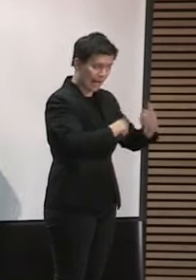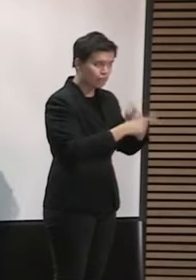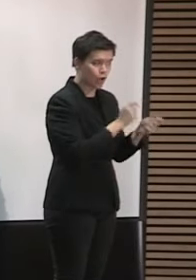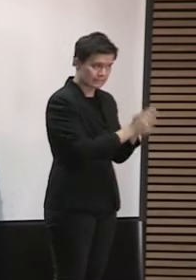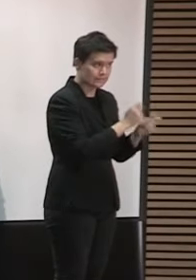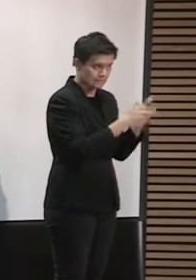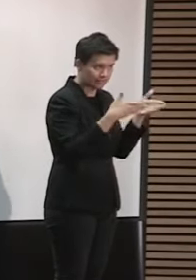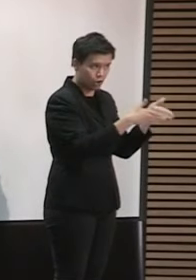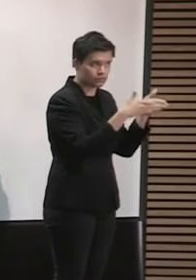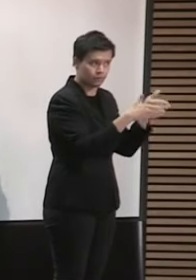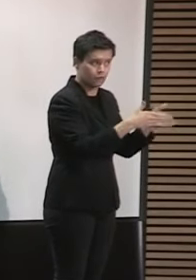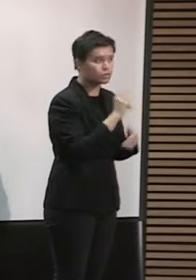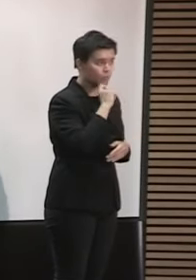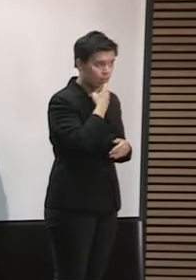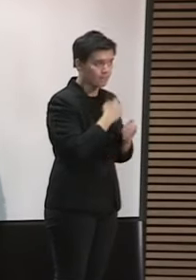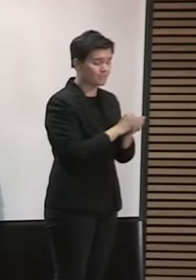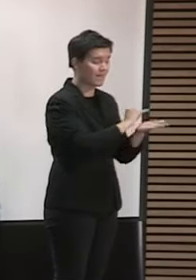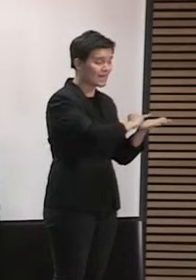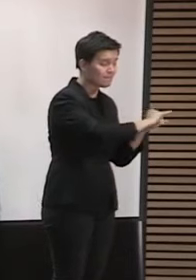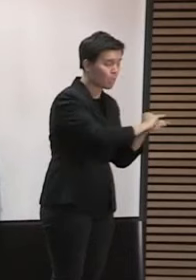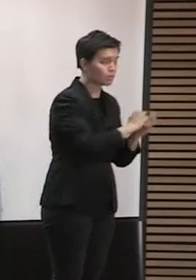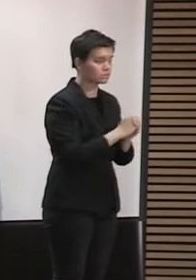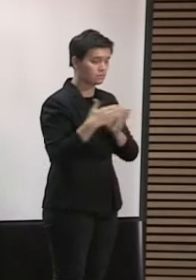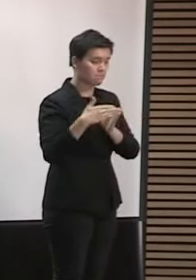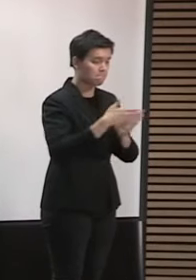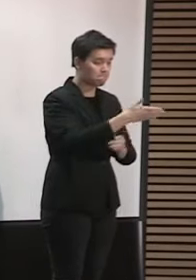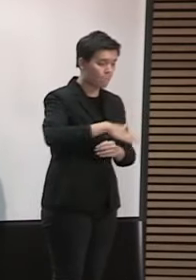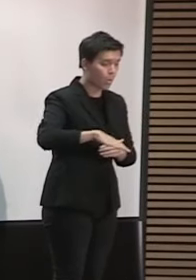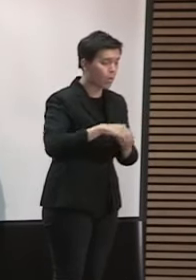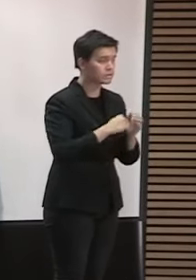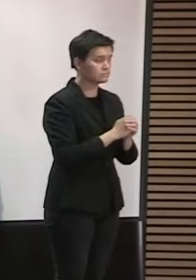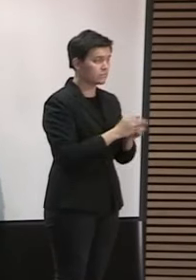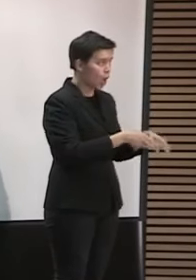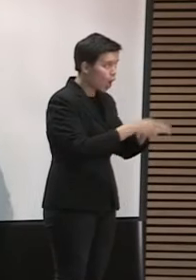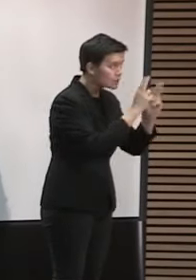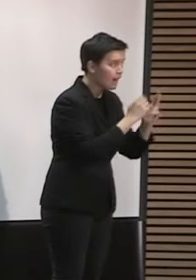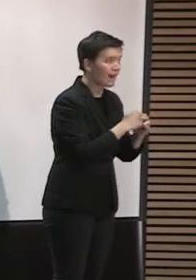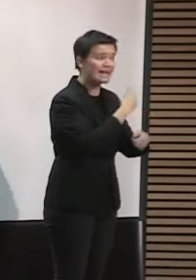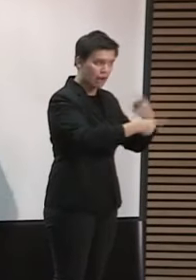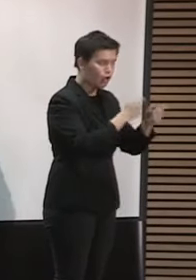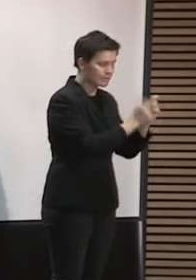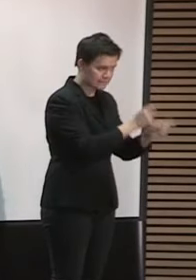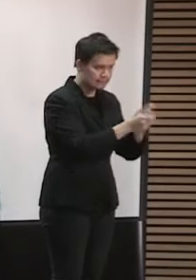outbreak but the trial in Rotorua ended in managed